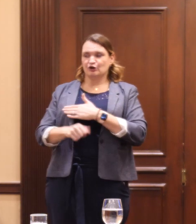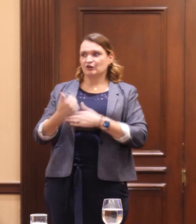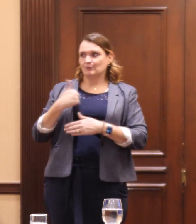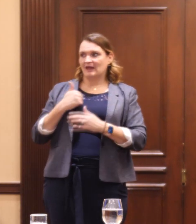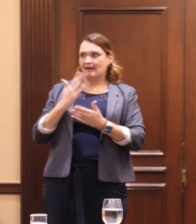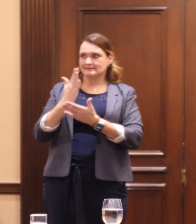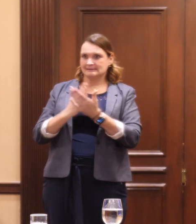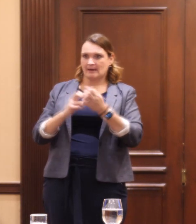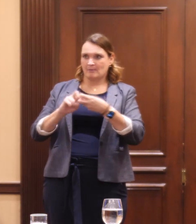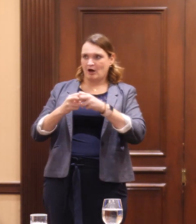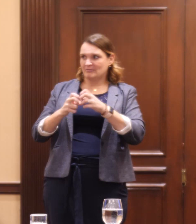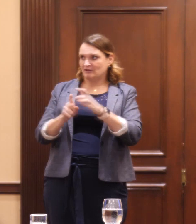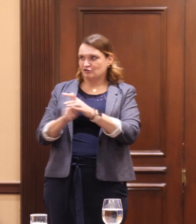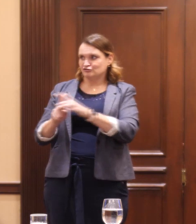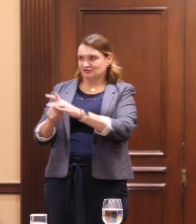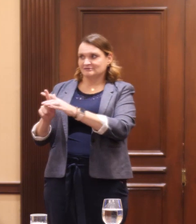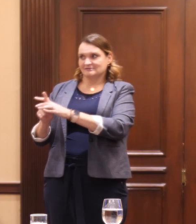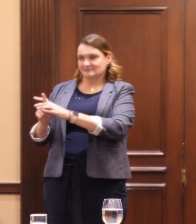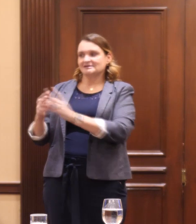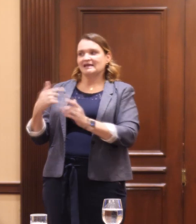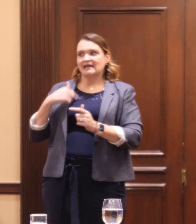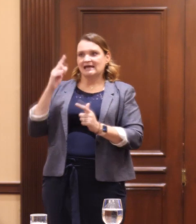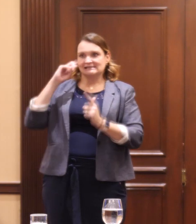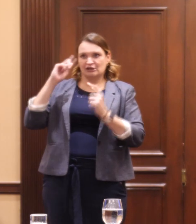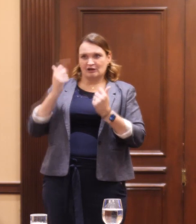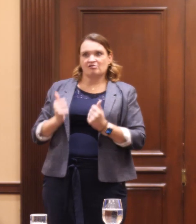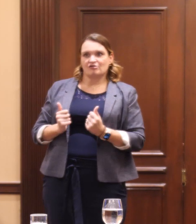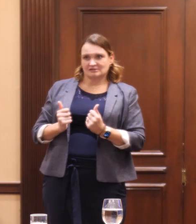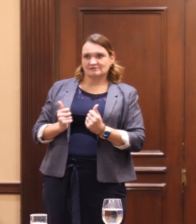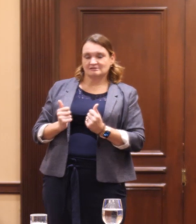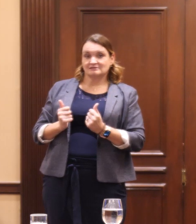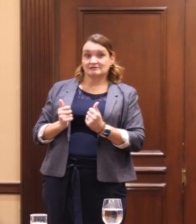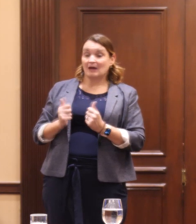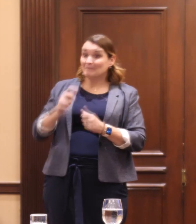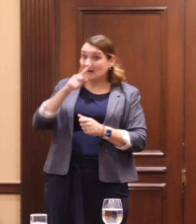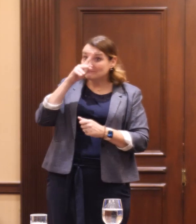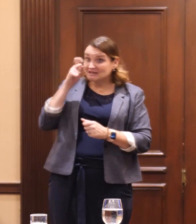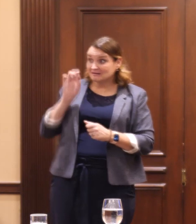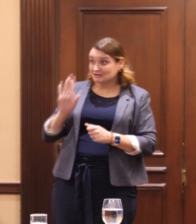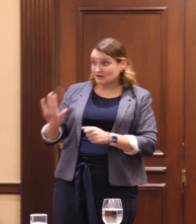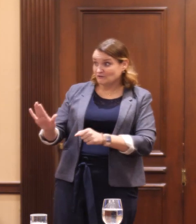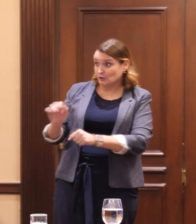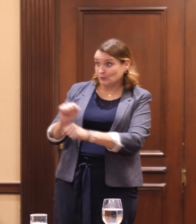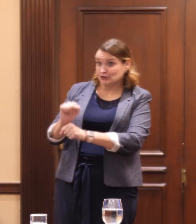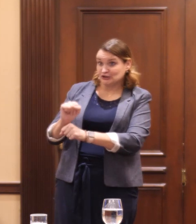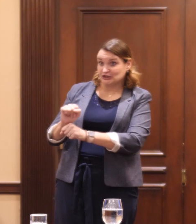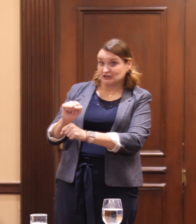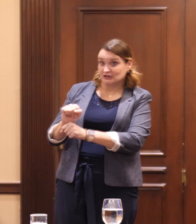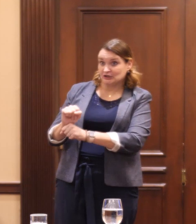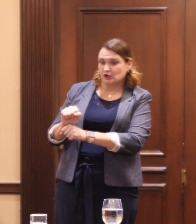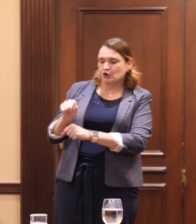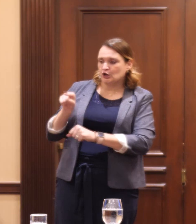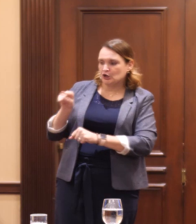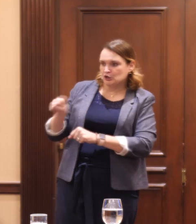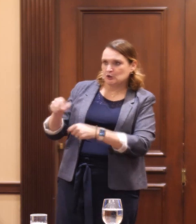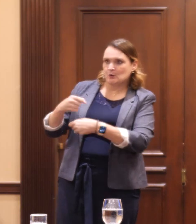and he has loss of hearing but because of what you have done you have made that the world better